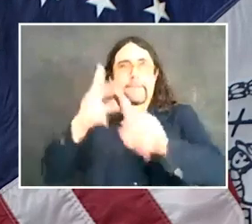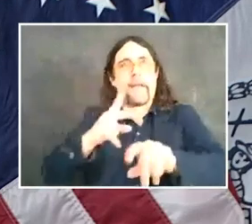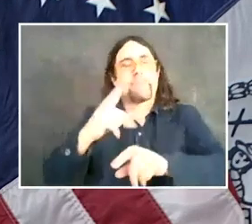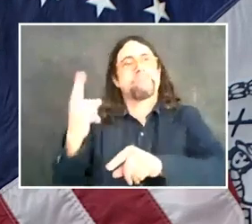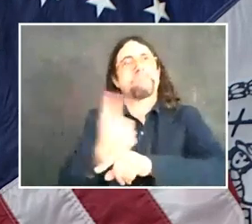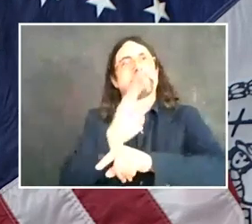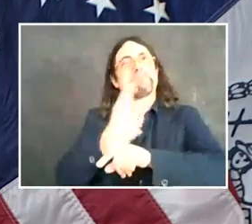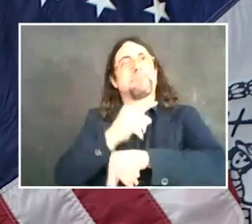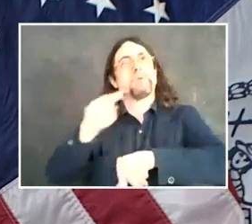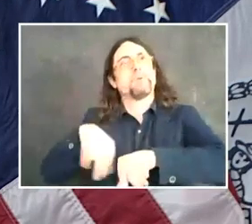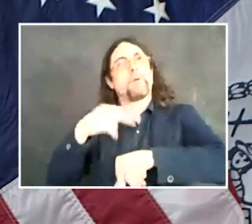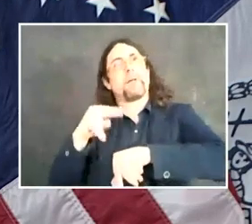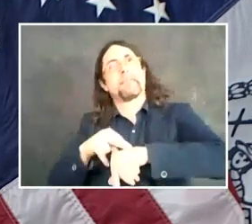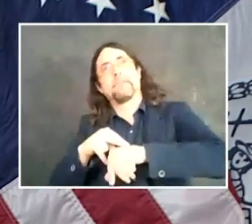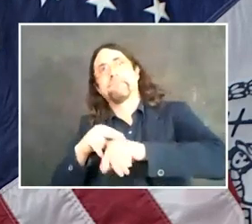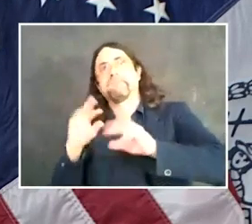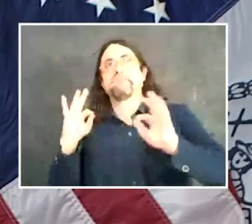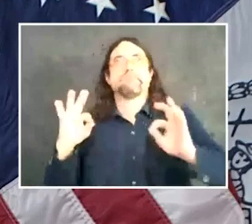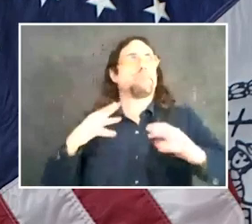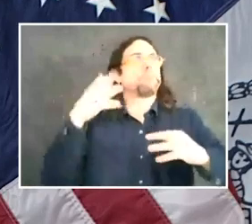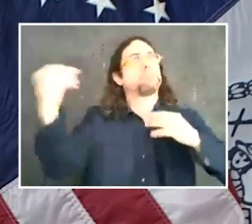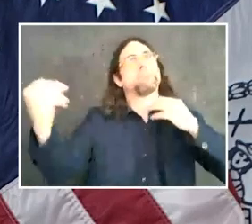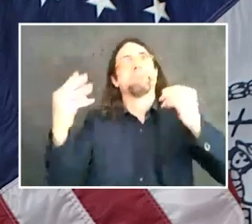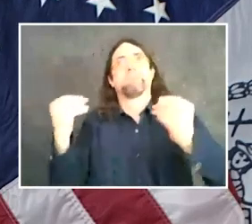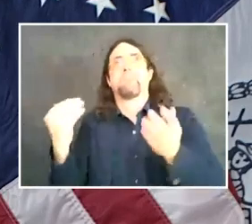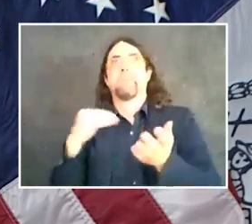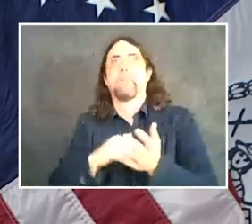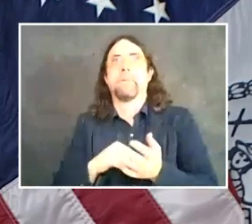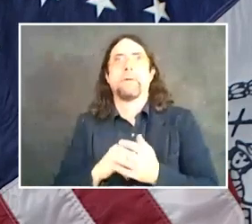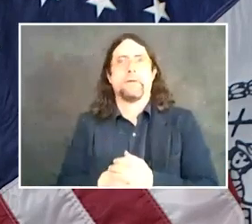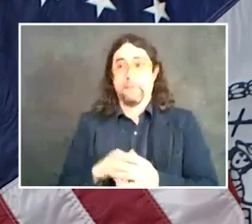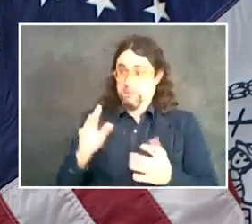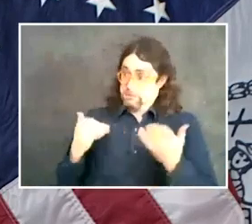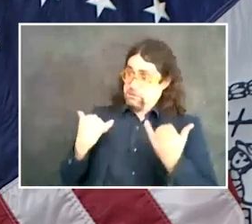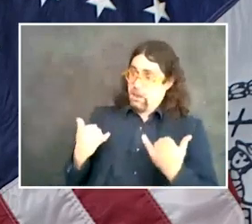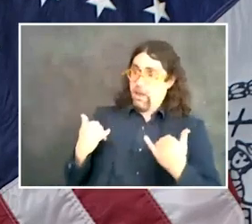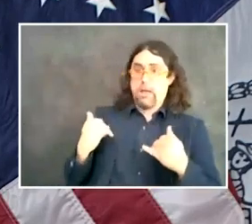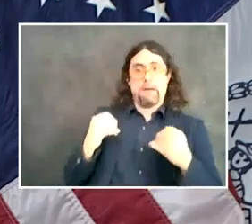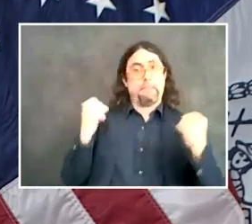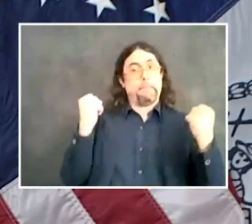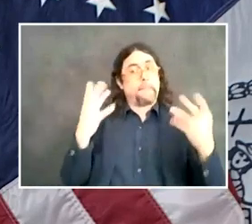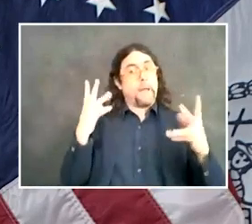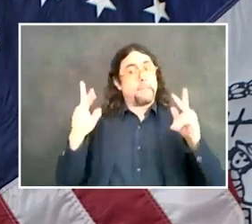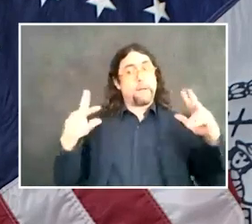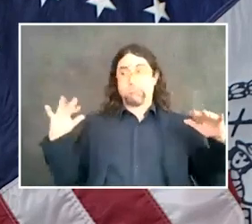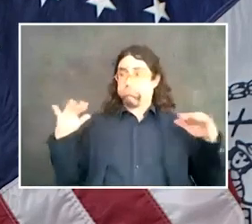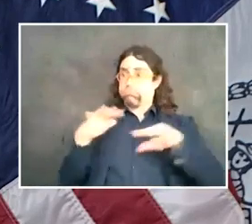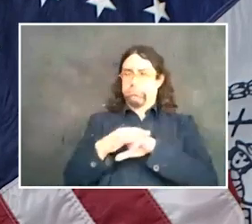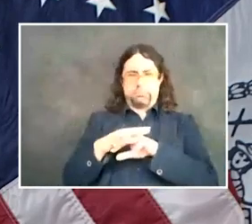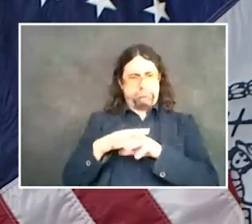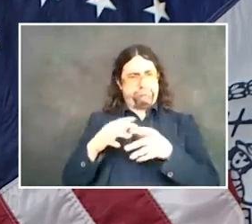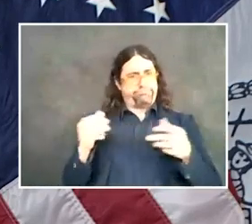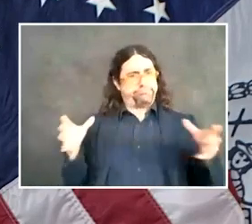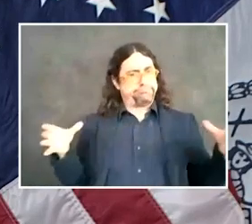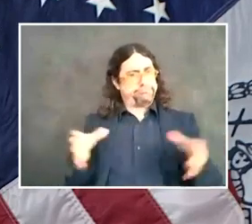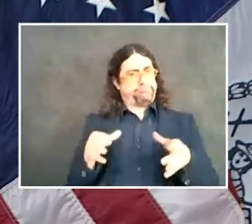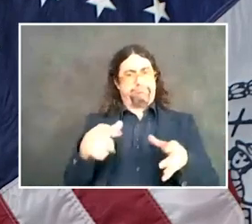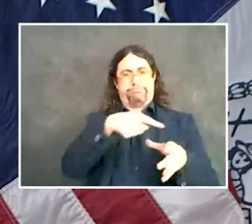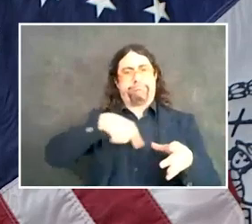ANYWHERE. AND ANYONE WHO EQUATES A SMALL NUMBER OF PEOPLE AROUND, YOU